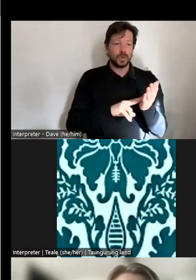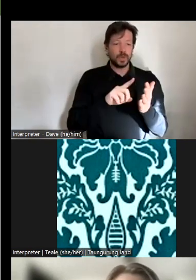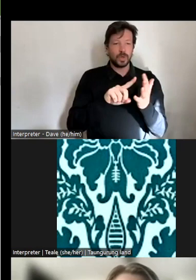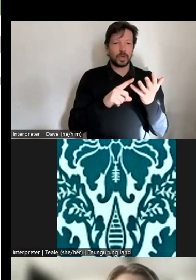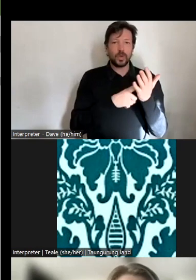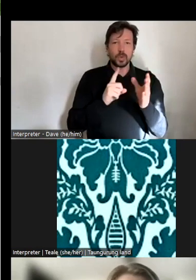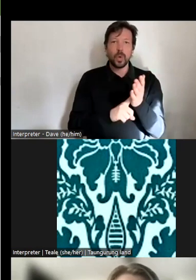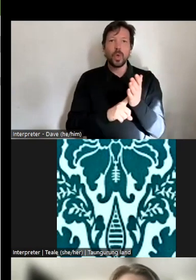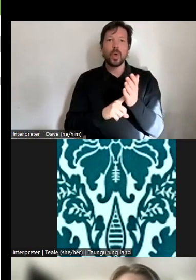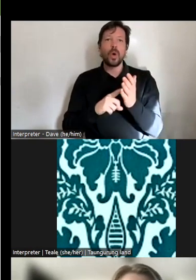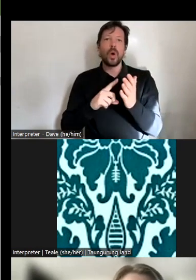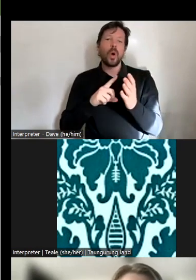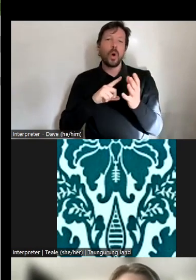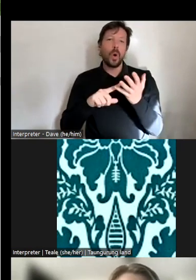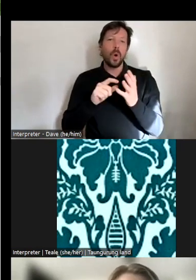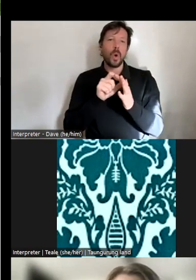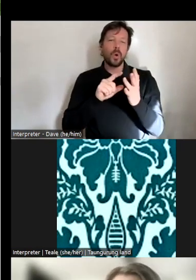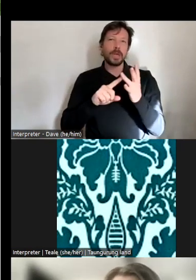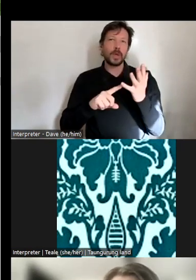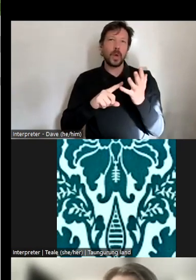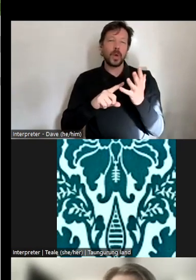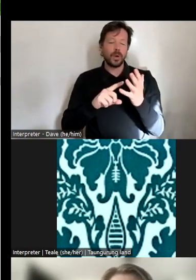And so that's the eligibility for that testing.